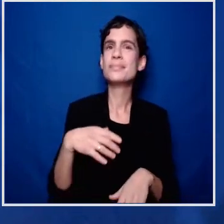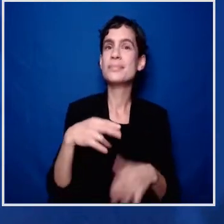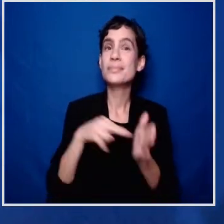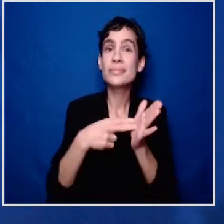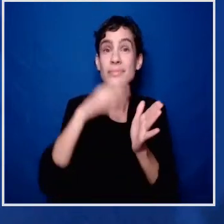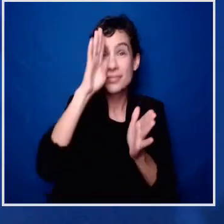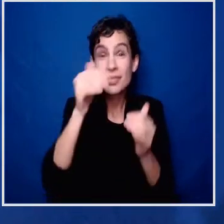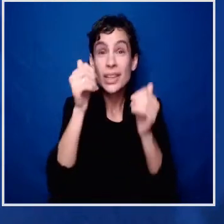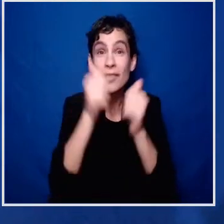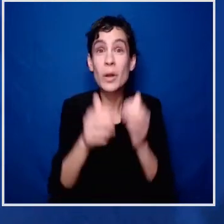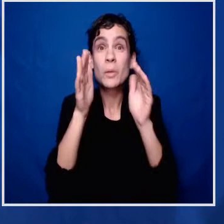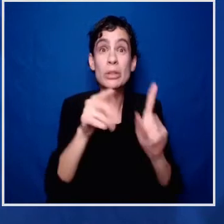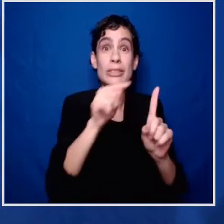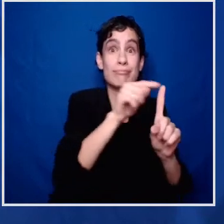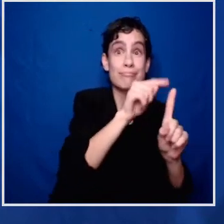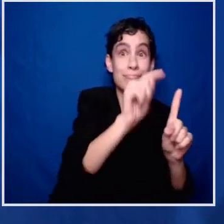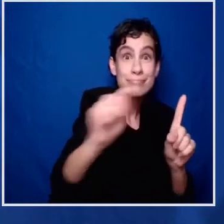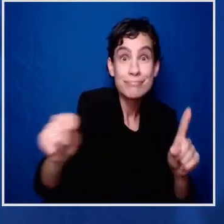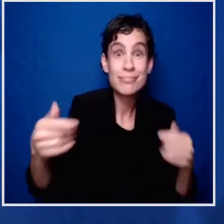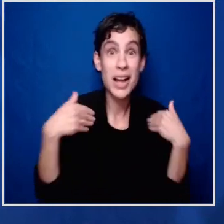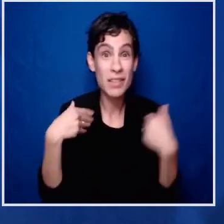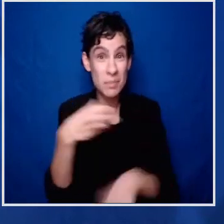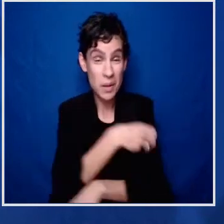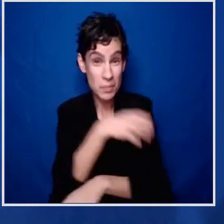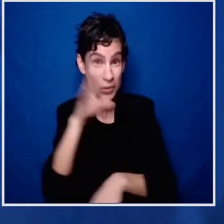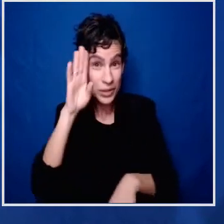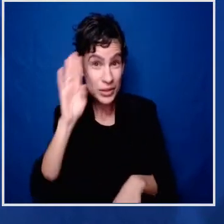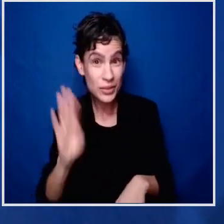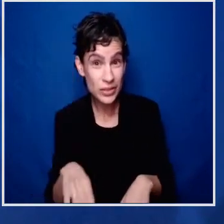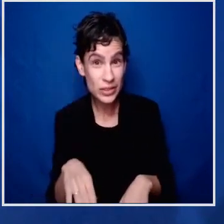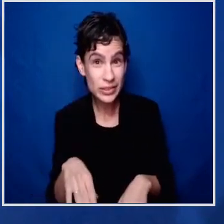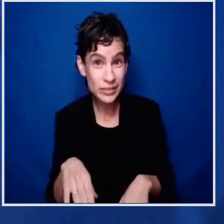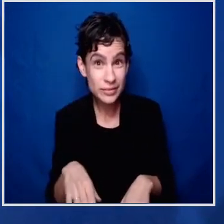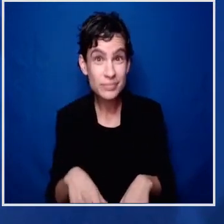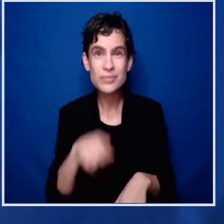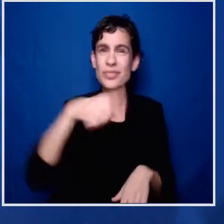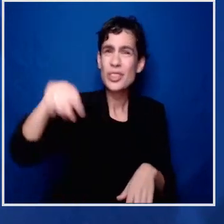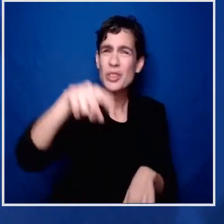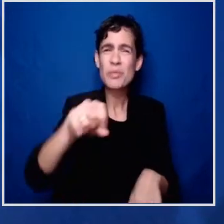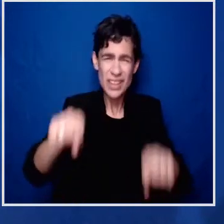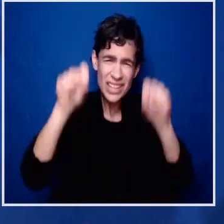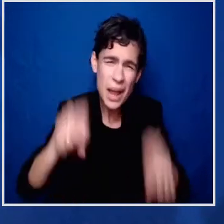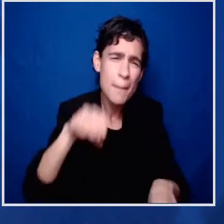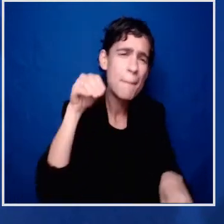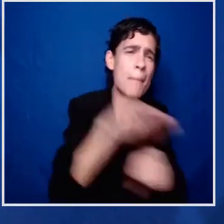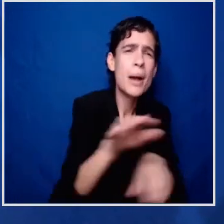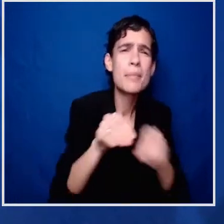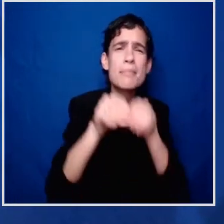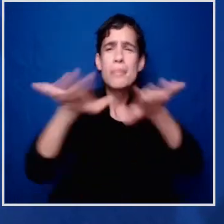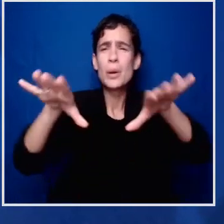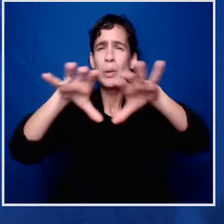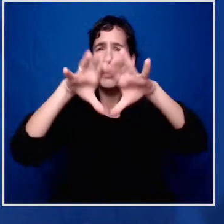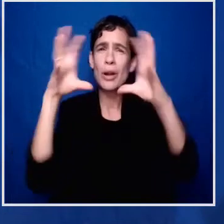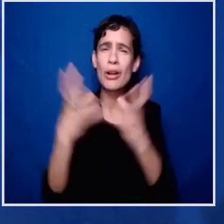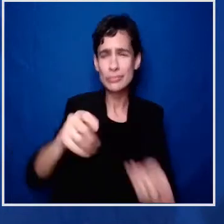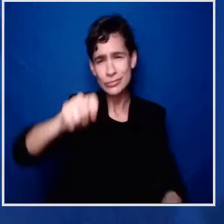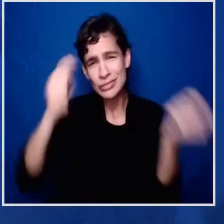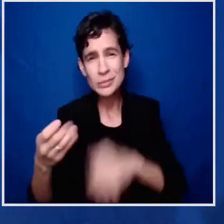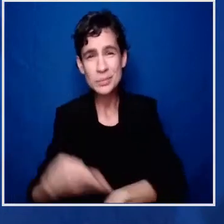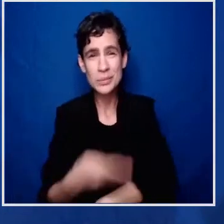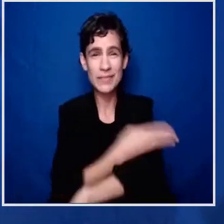WE GATHER TODAY TO RECOGNIZE